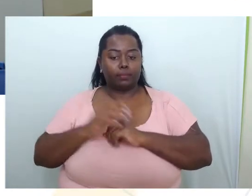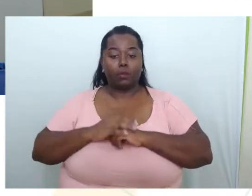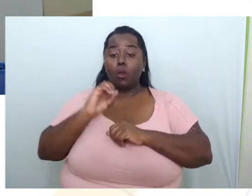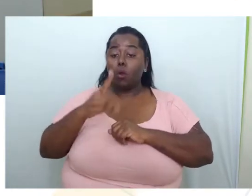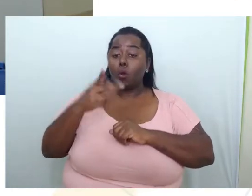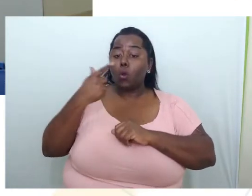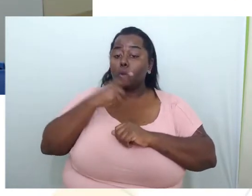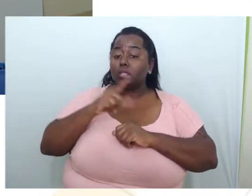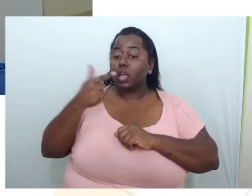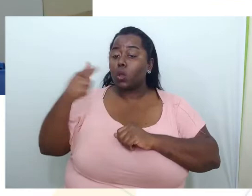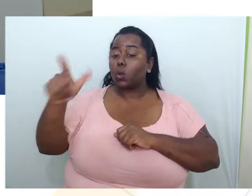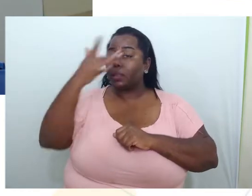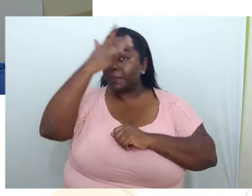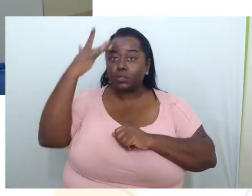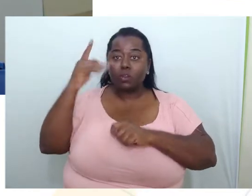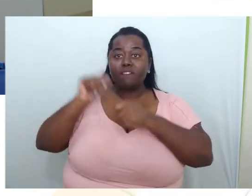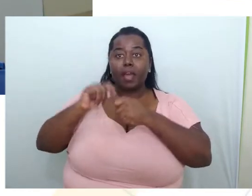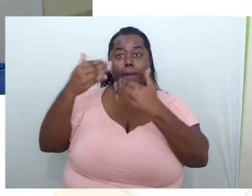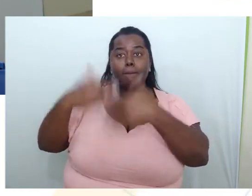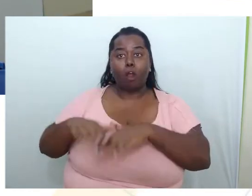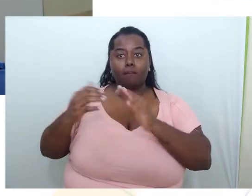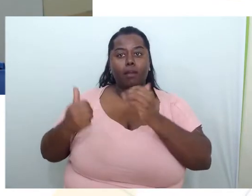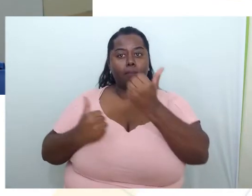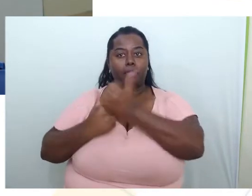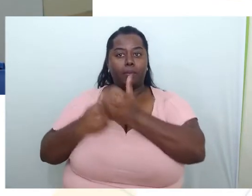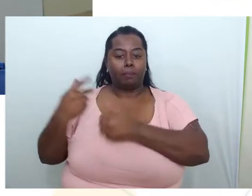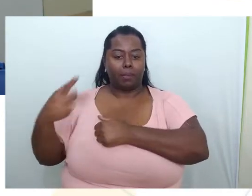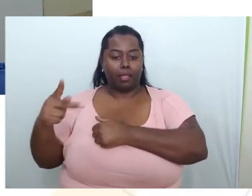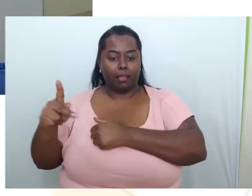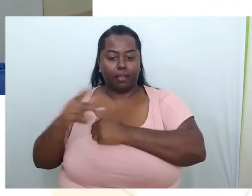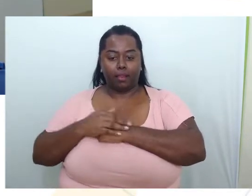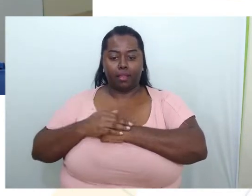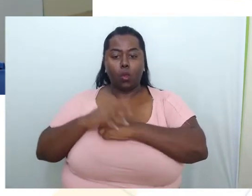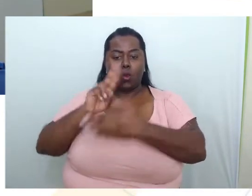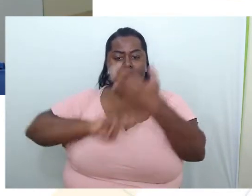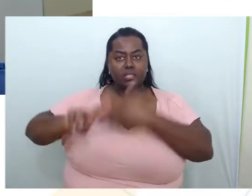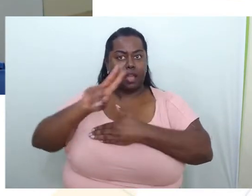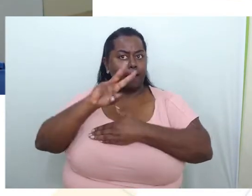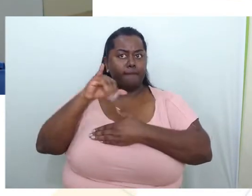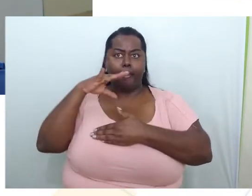technology or got somebody else to sit their exam the universities will very